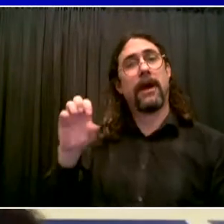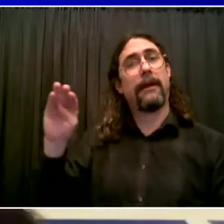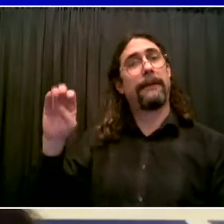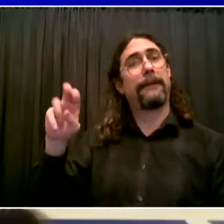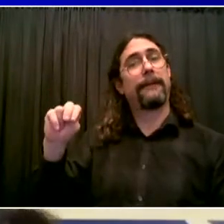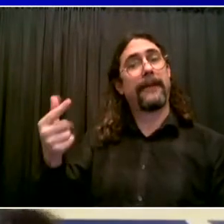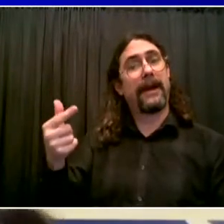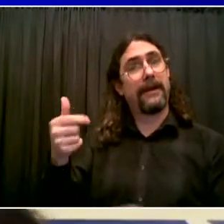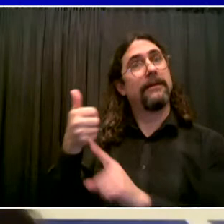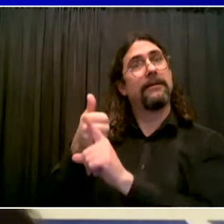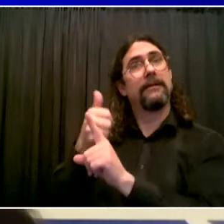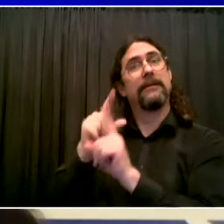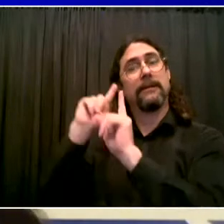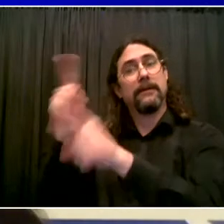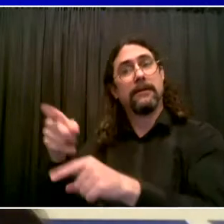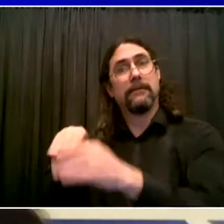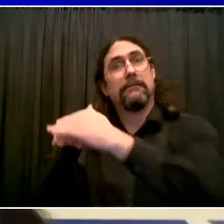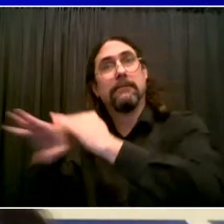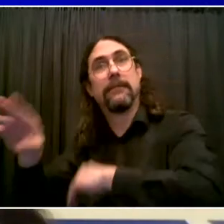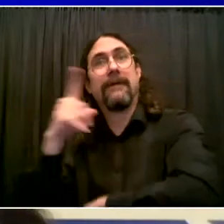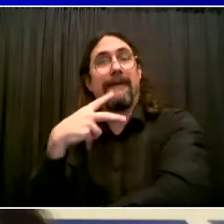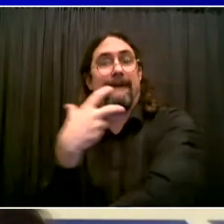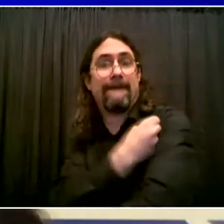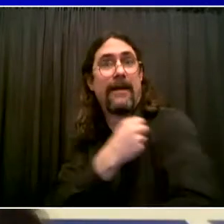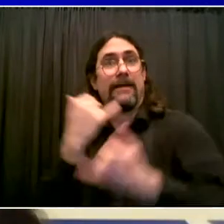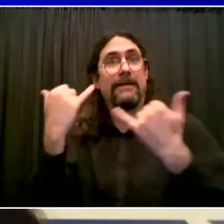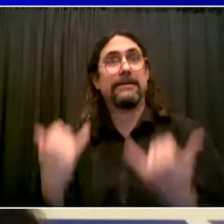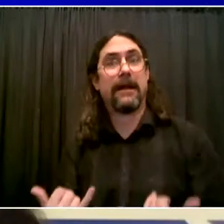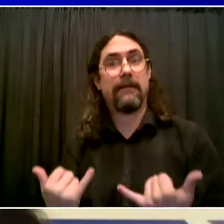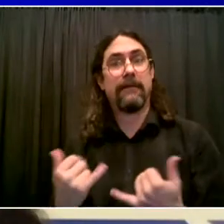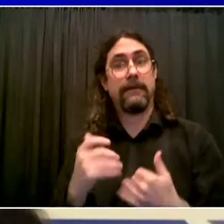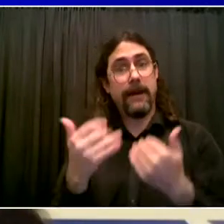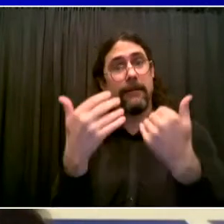THE SITE SO MUCH THAT SHE WENT THERE. SHE WENT THERE TO GET HER